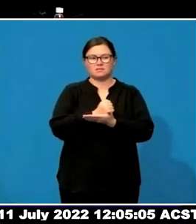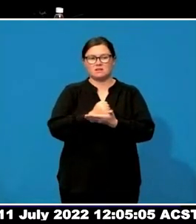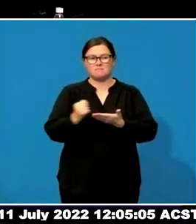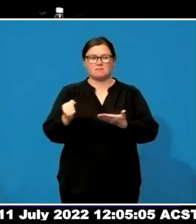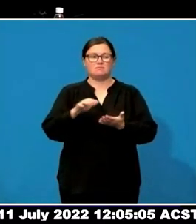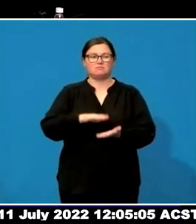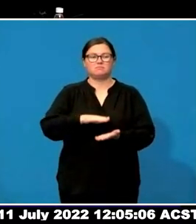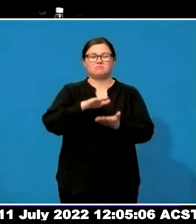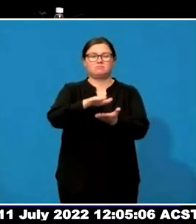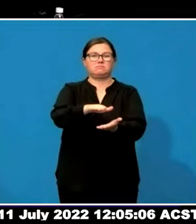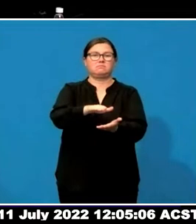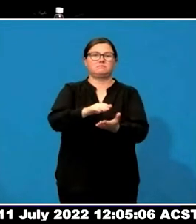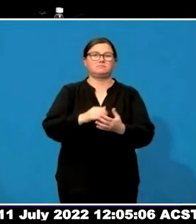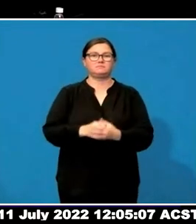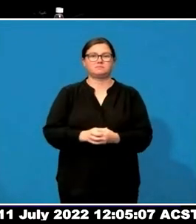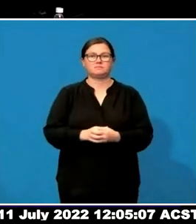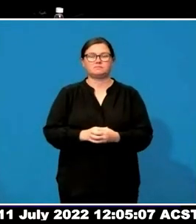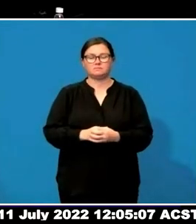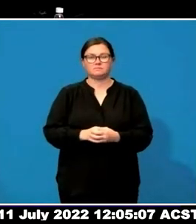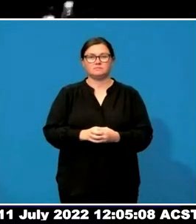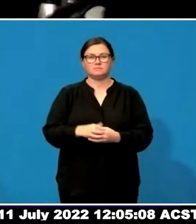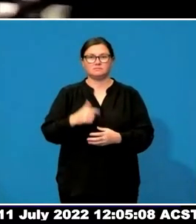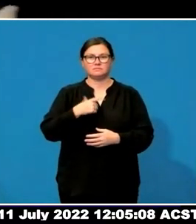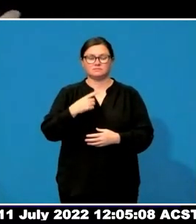to the identities of certain individuals, including Daisy and Joziah.